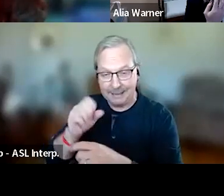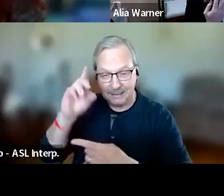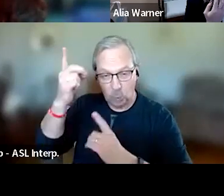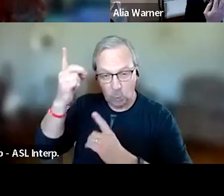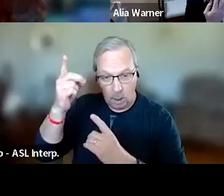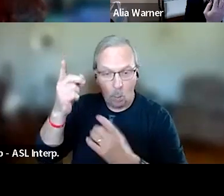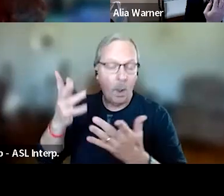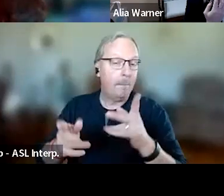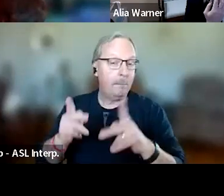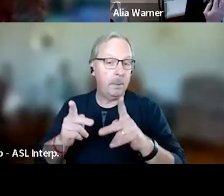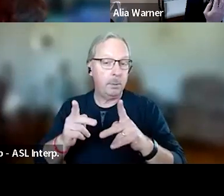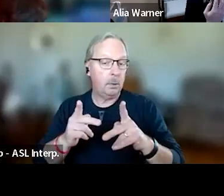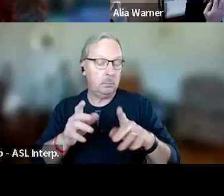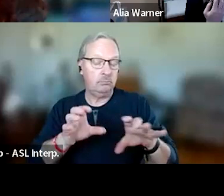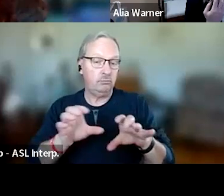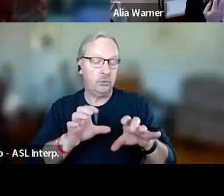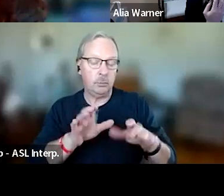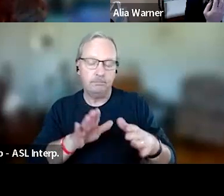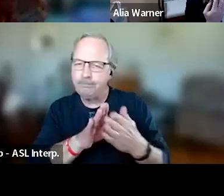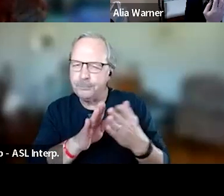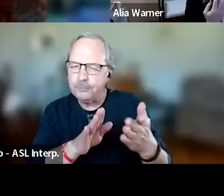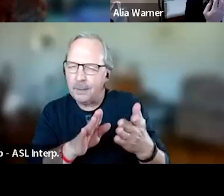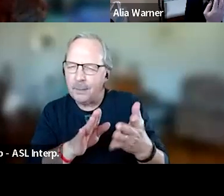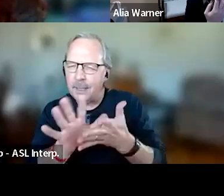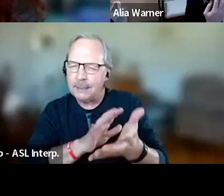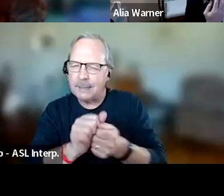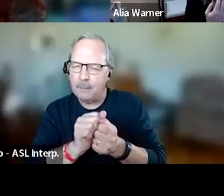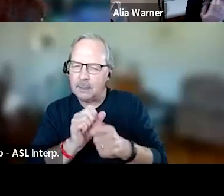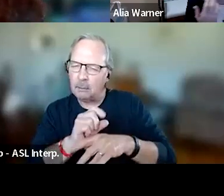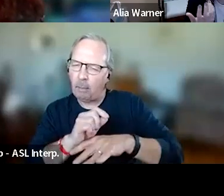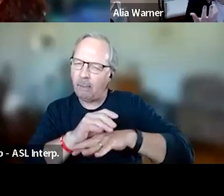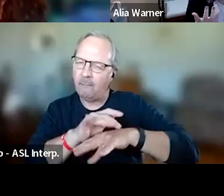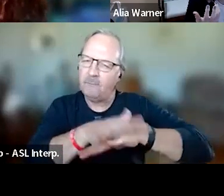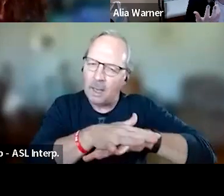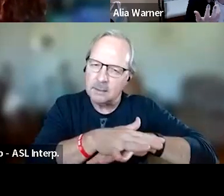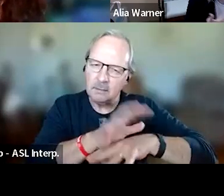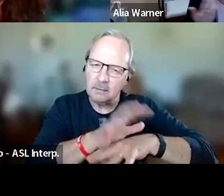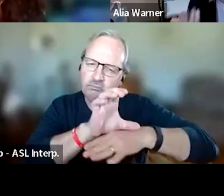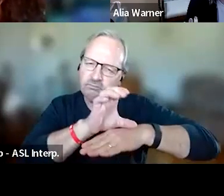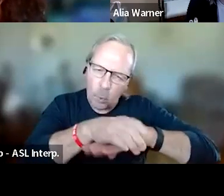and mitigate the traumatic and damaging effects of coercion, which of course we know